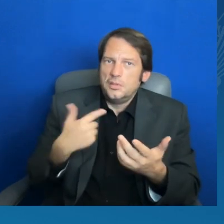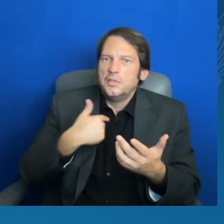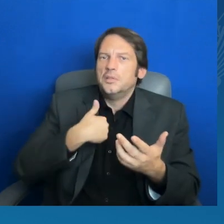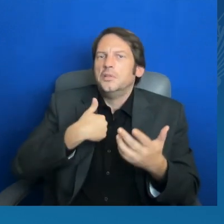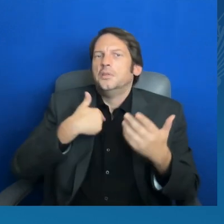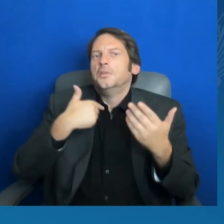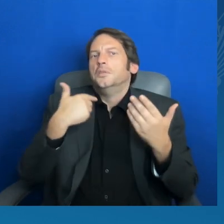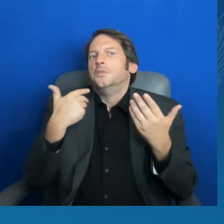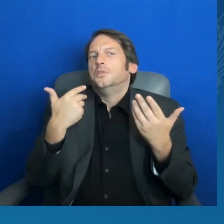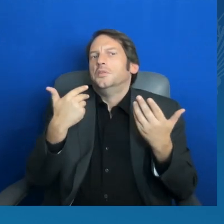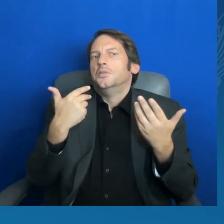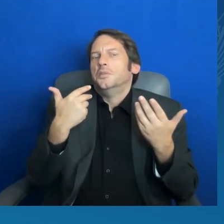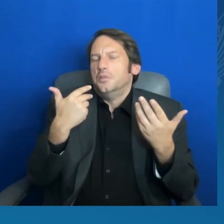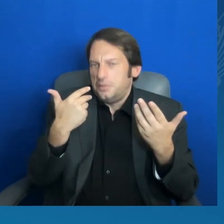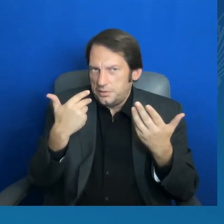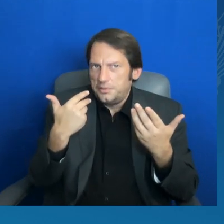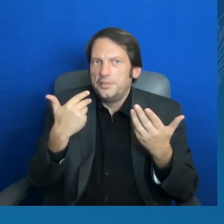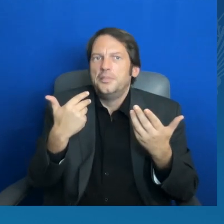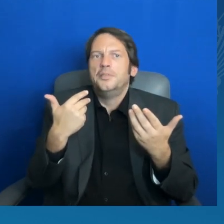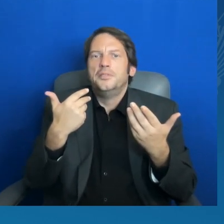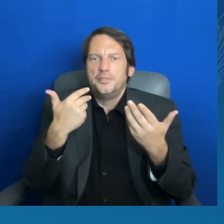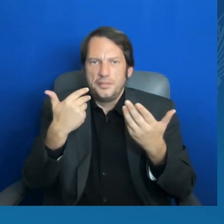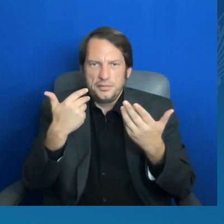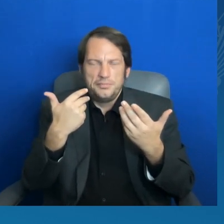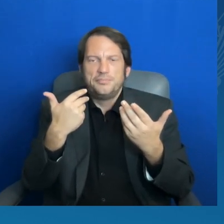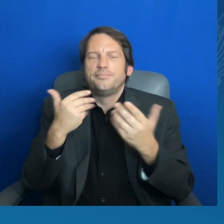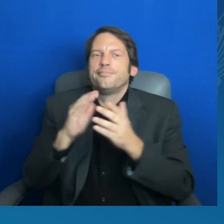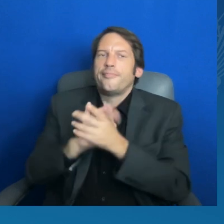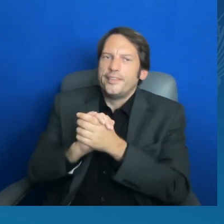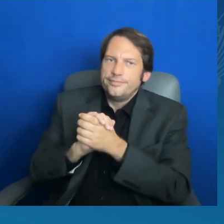And so many of the leaders who are here are here